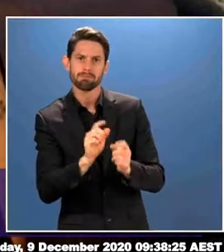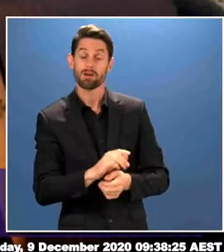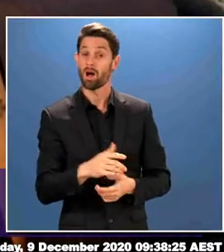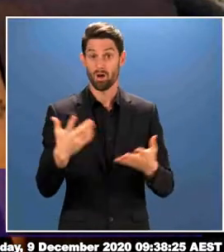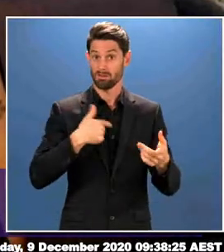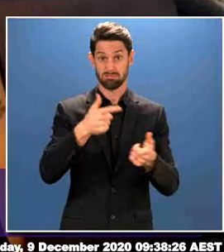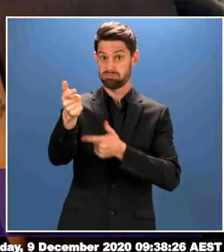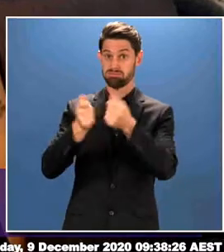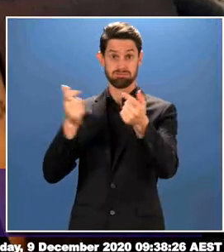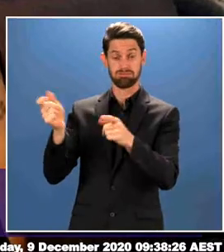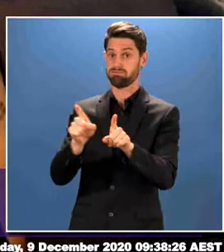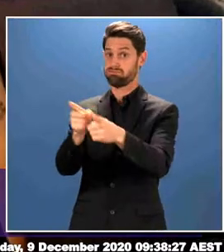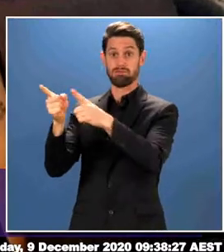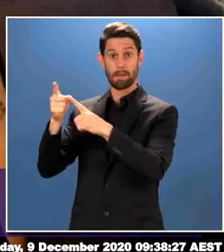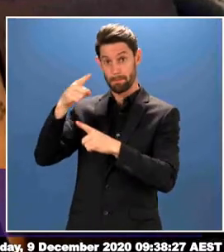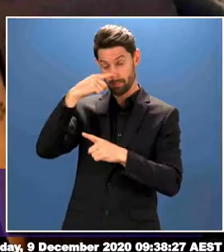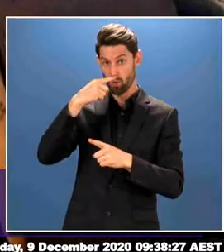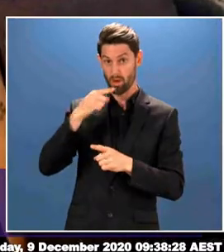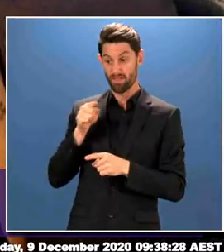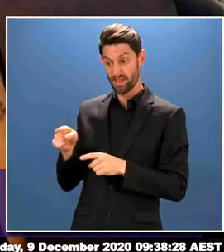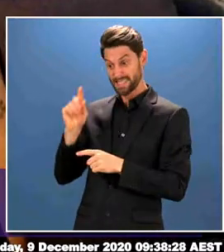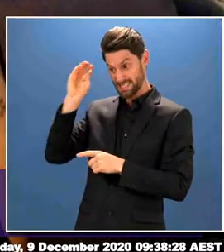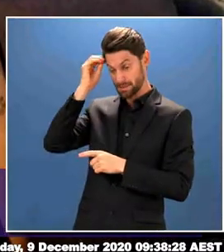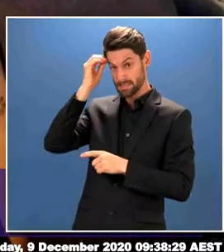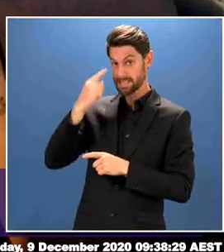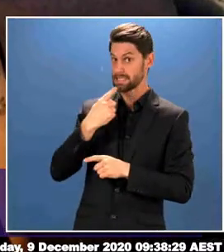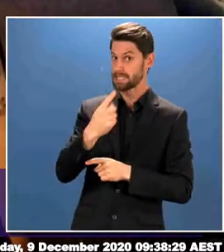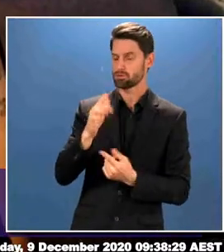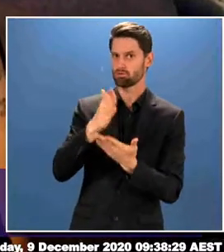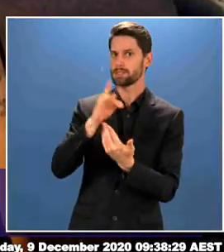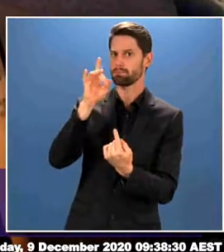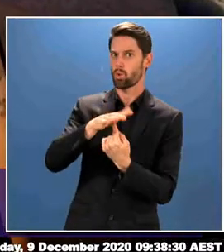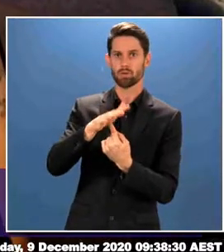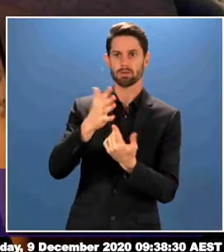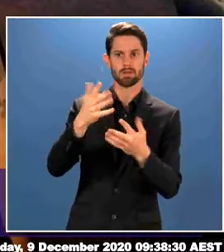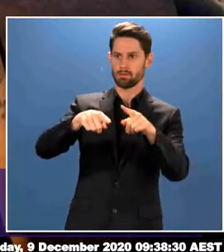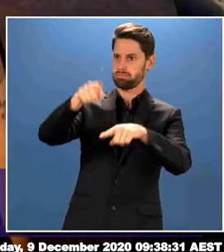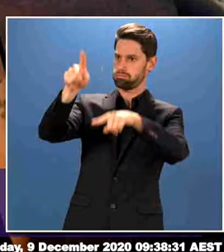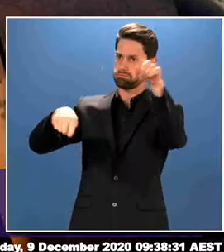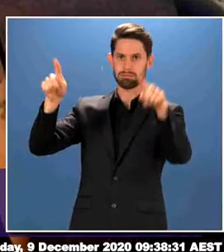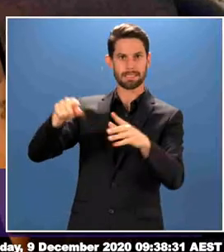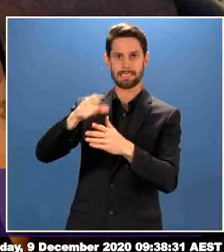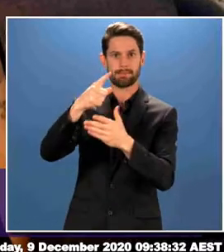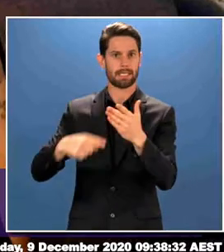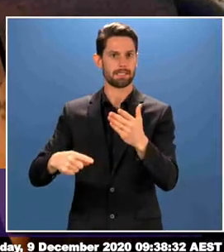It was identified as very important by the Co-design Committee that --- well, they acknowledge a lot of time we talk about disability, we tend